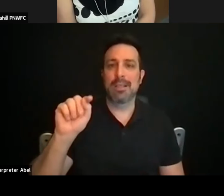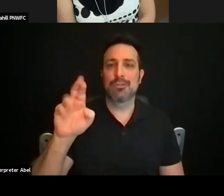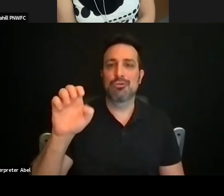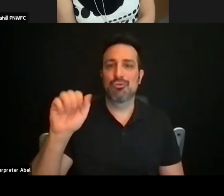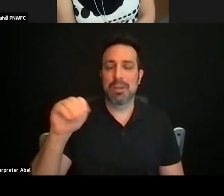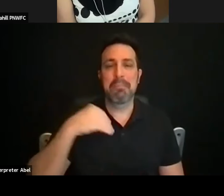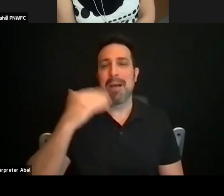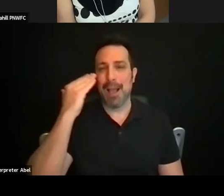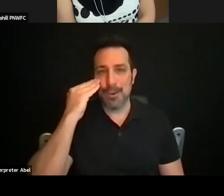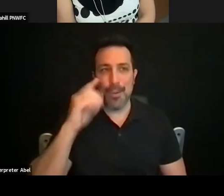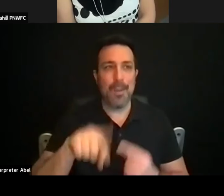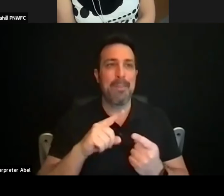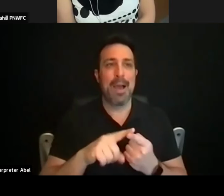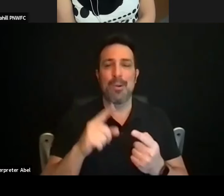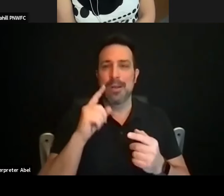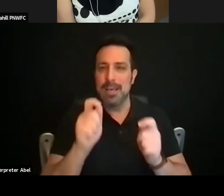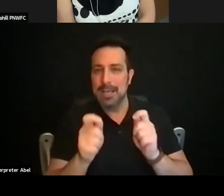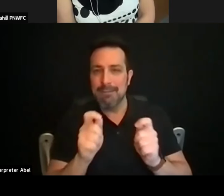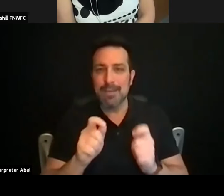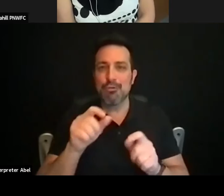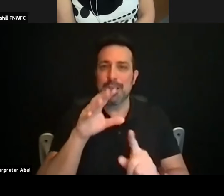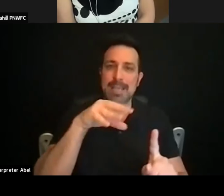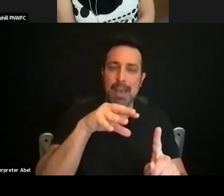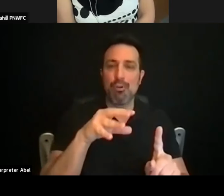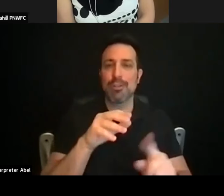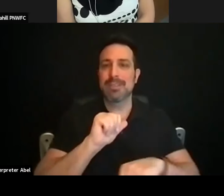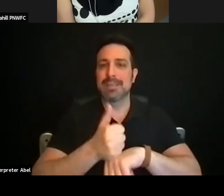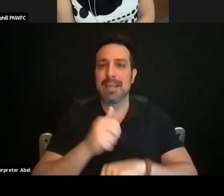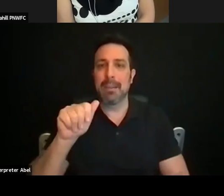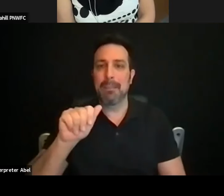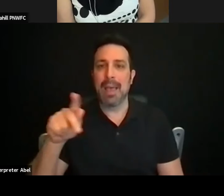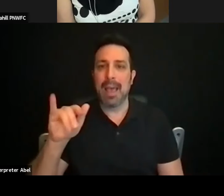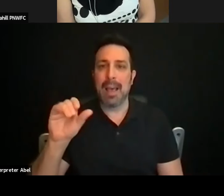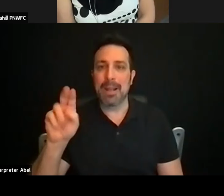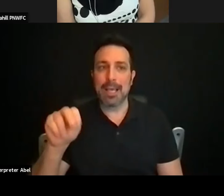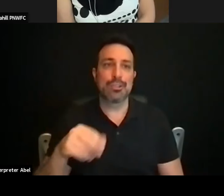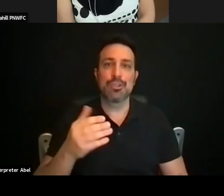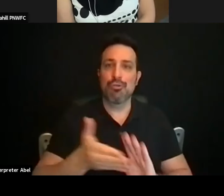if you're an I.T. person, I do I.T. So I know about running streams. I know